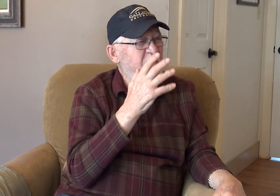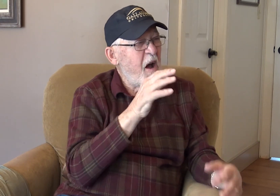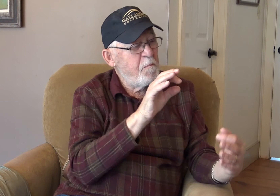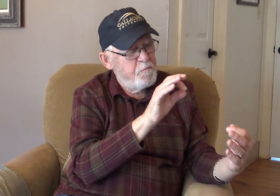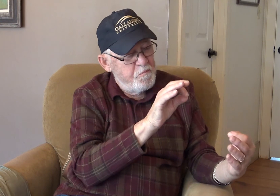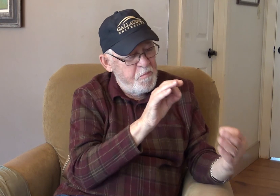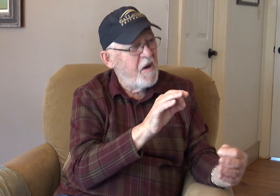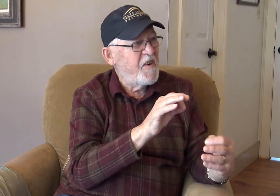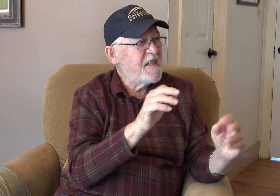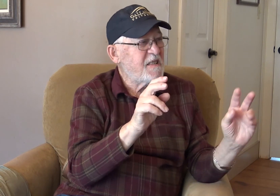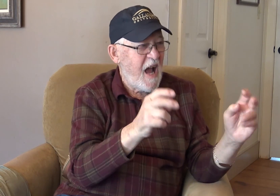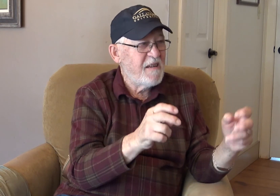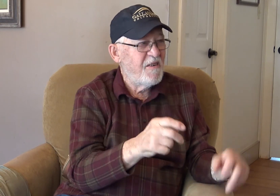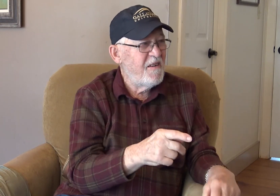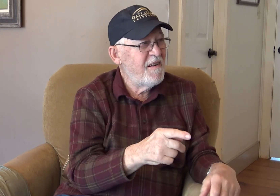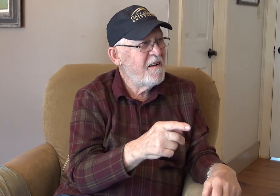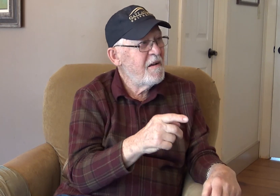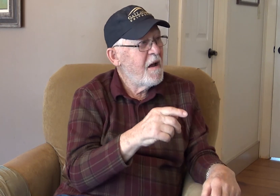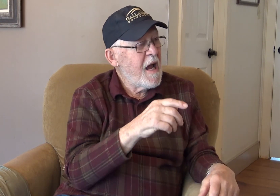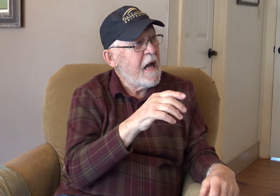That was beautiful and was the perfect quote.